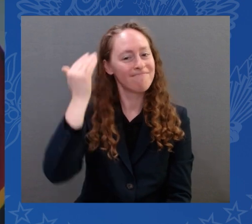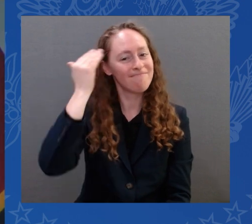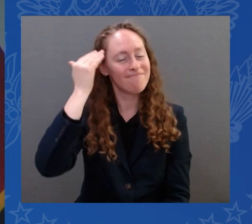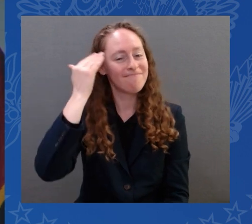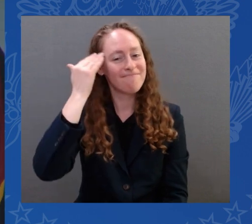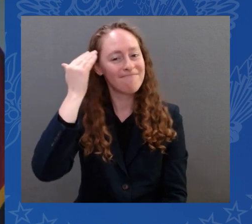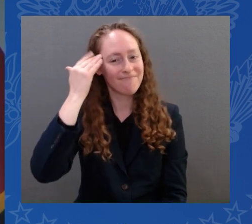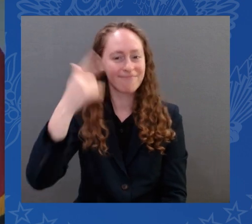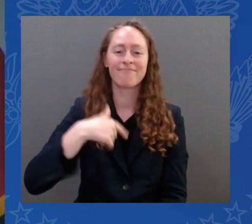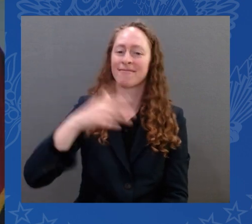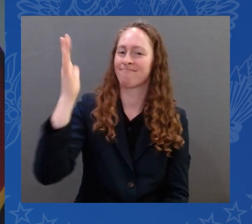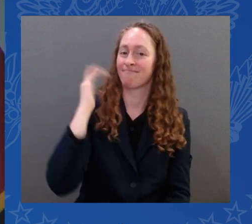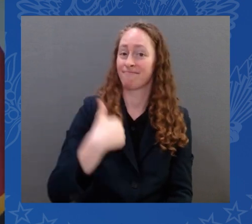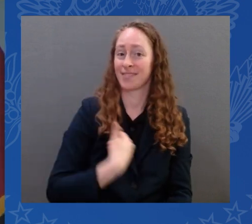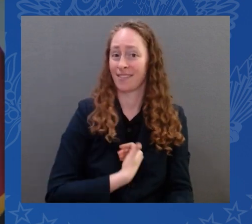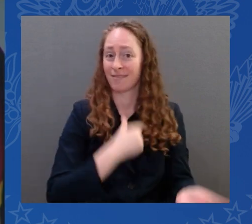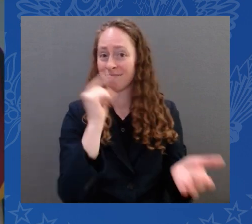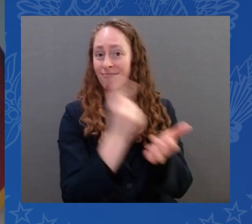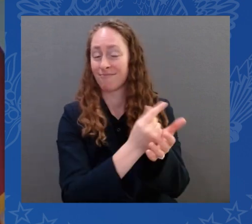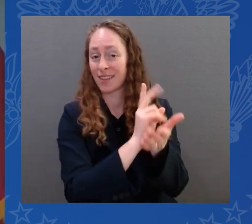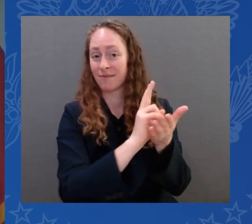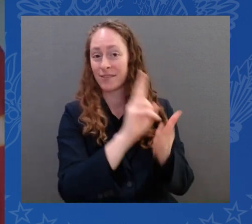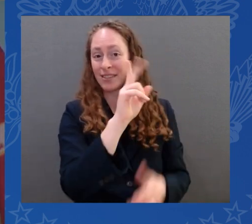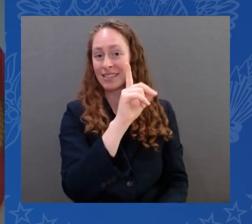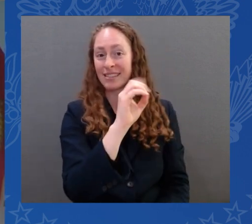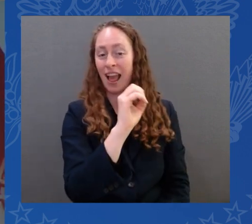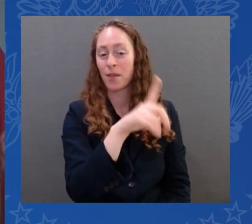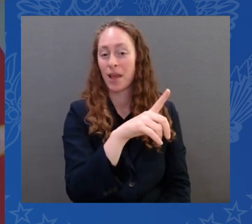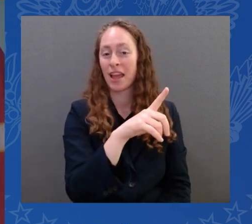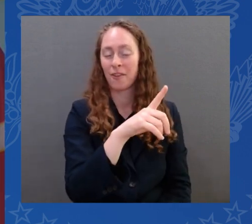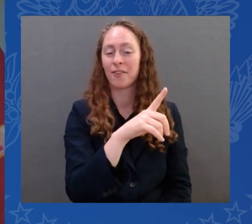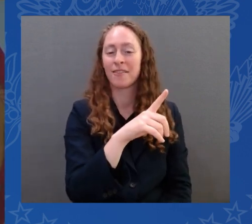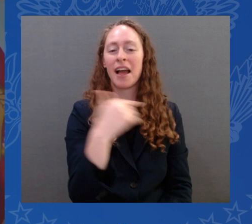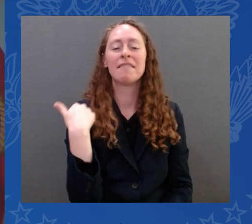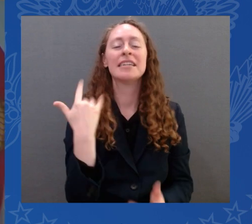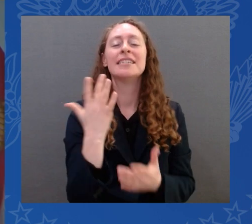I had a few minor infractions, like hosing down an RA in a --